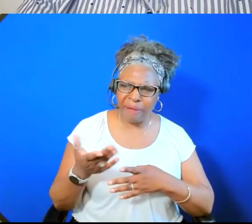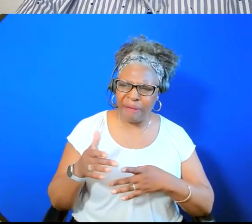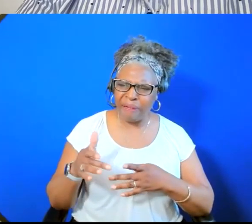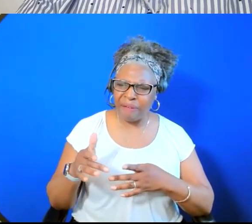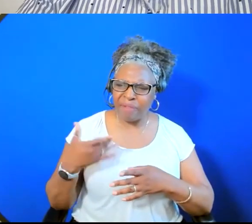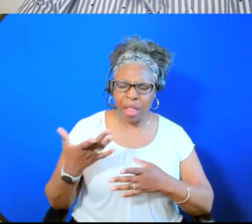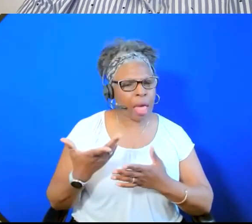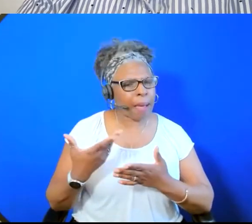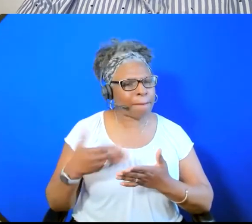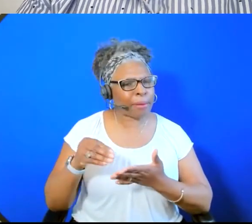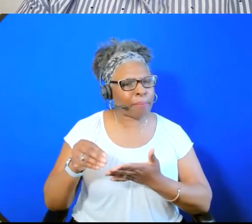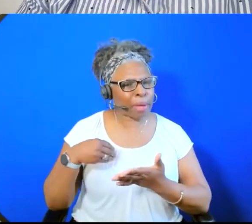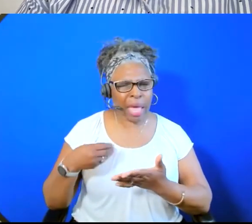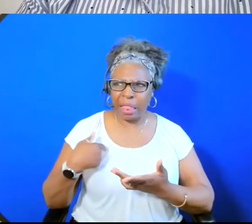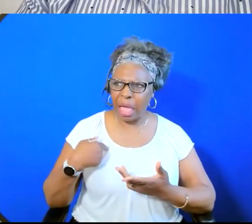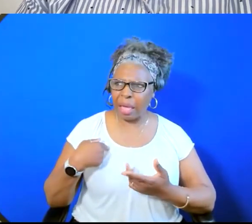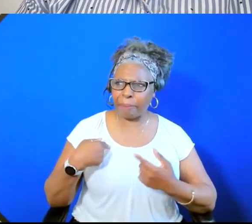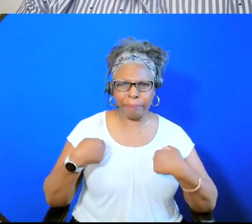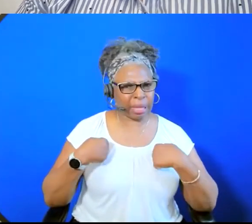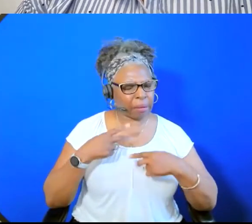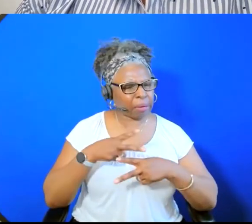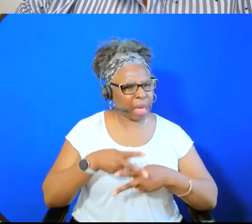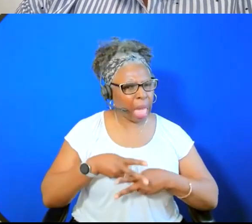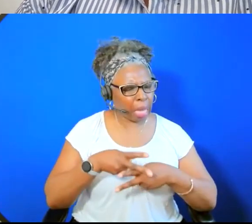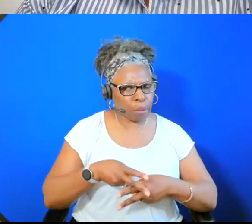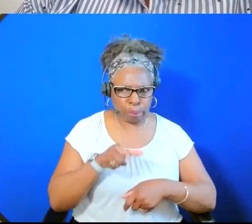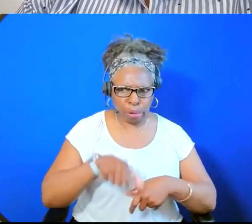as if I was literally a carer or? And so, I decided that actually